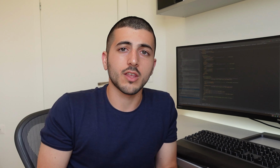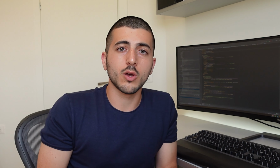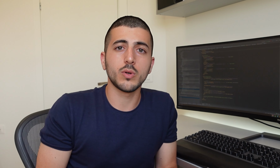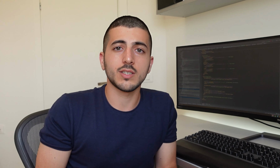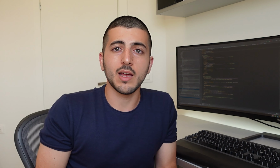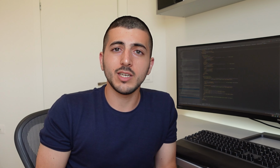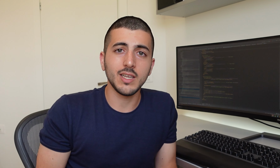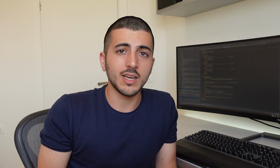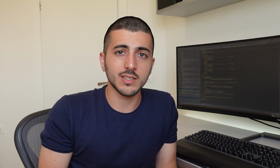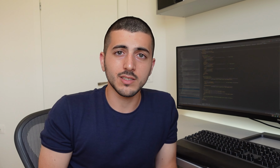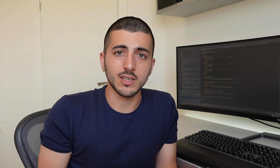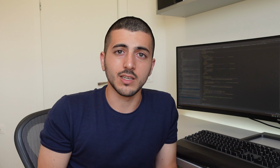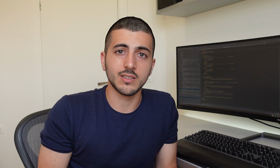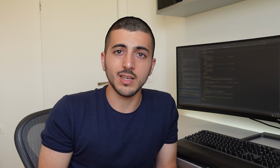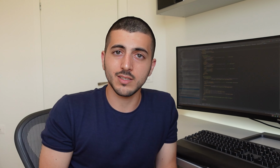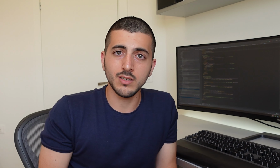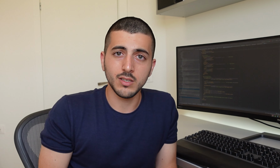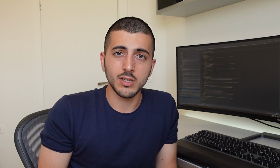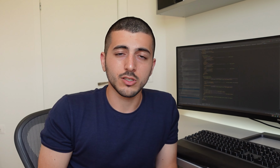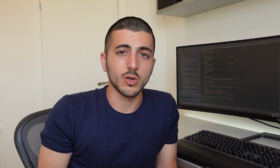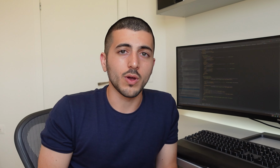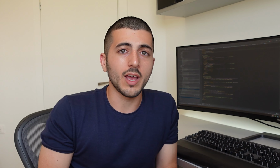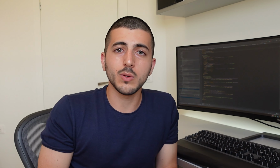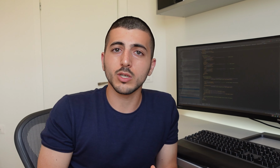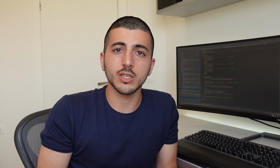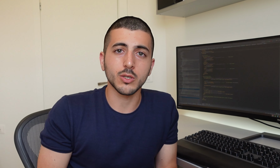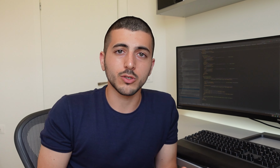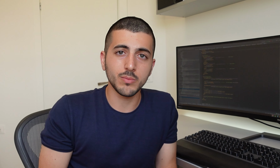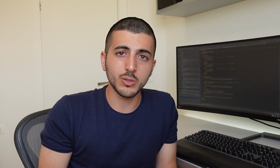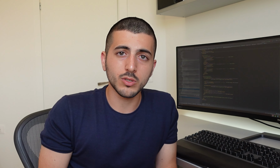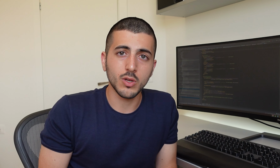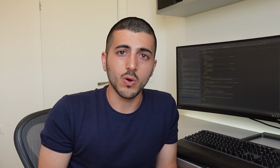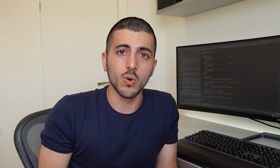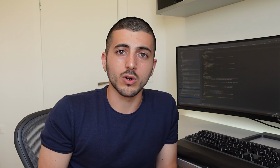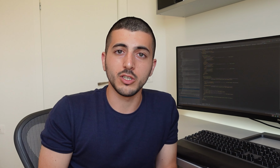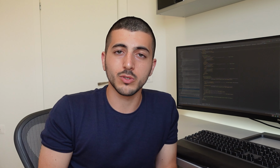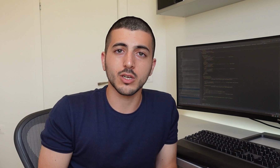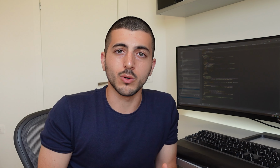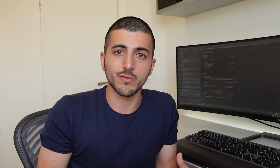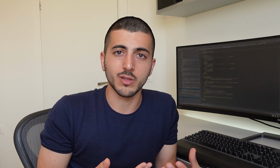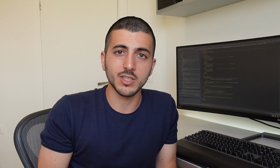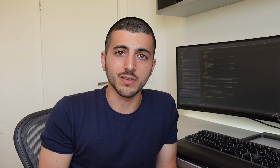The code is MIT licensed and tested, so anyone can contribute, or use the code for themselves.